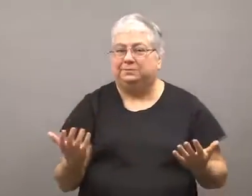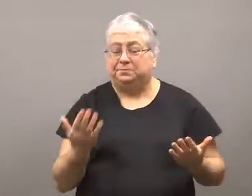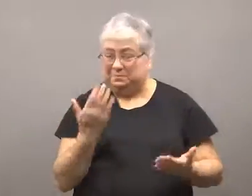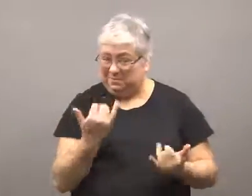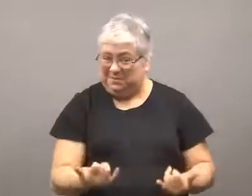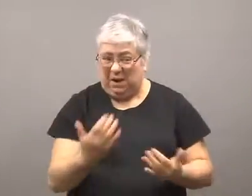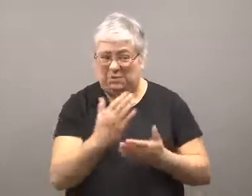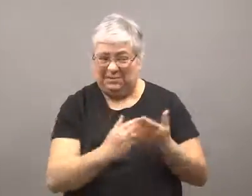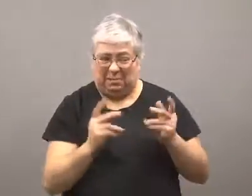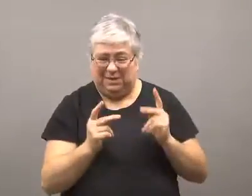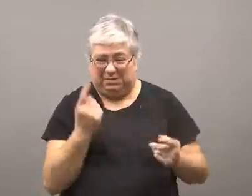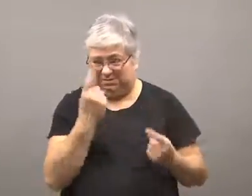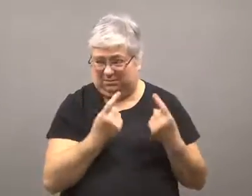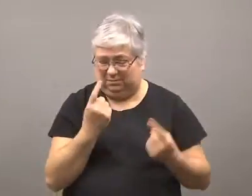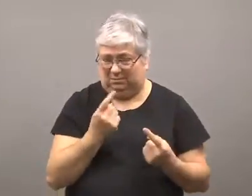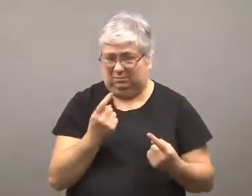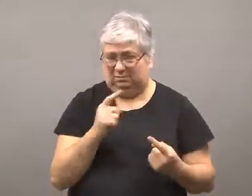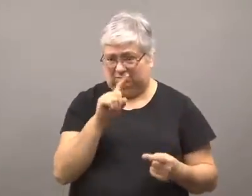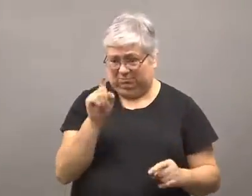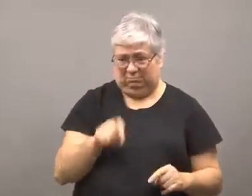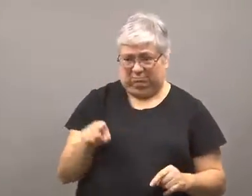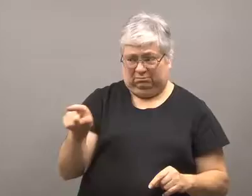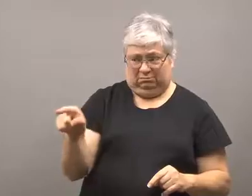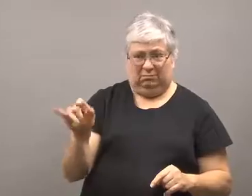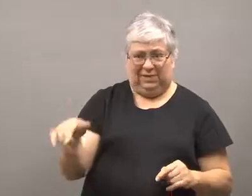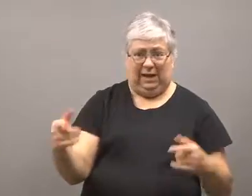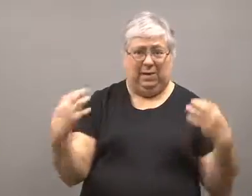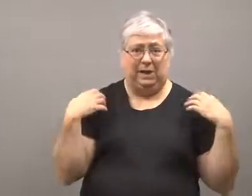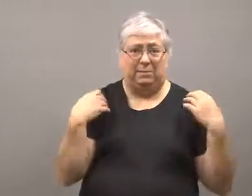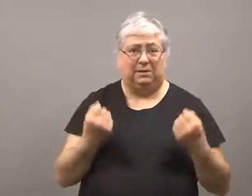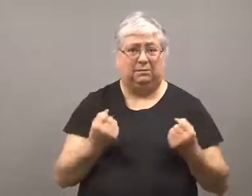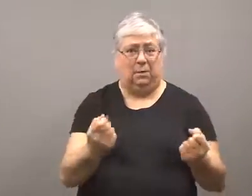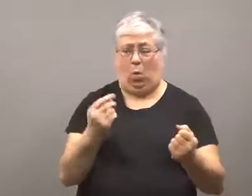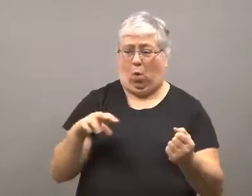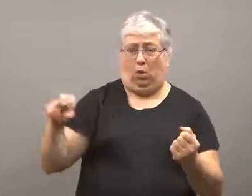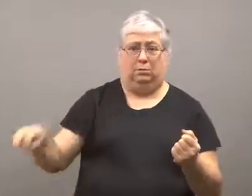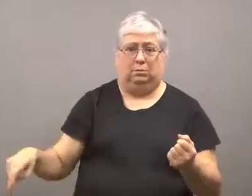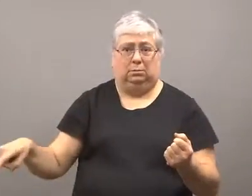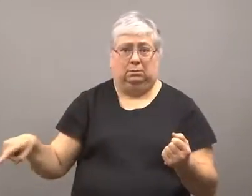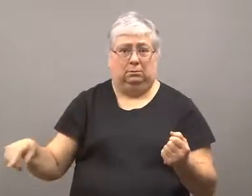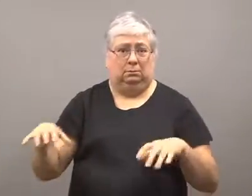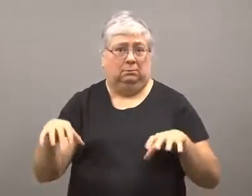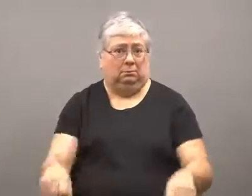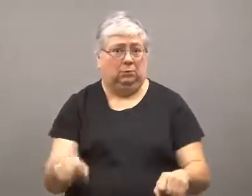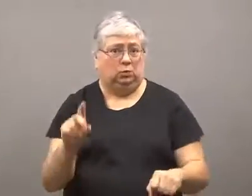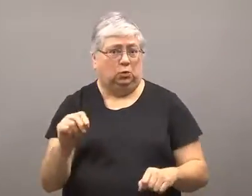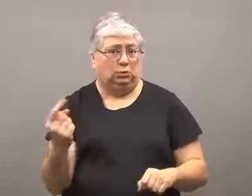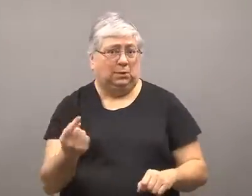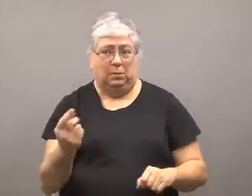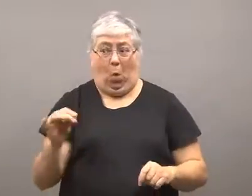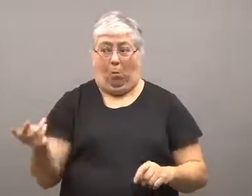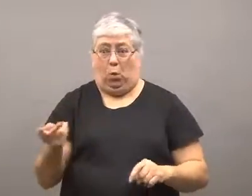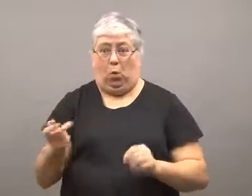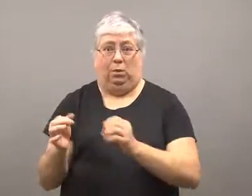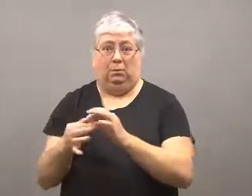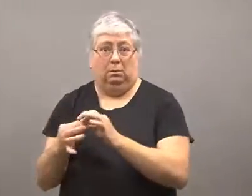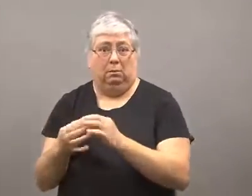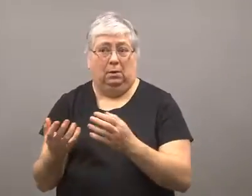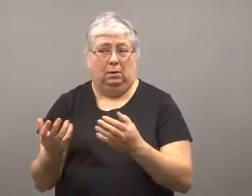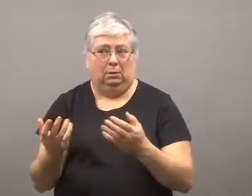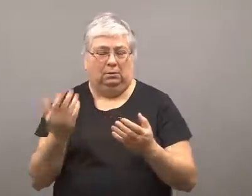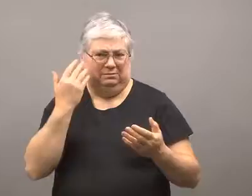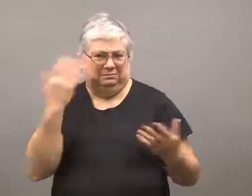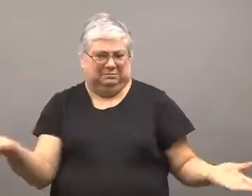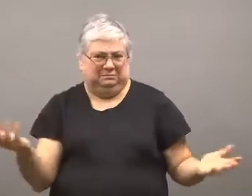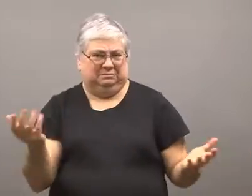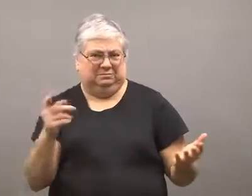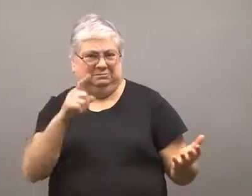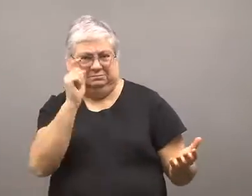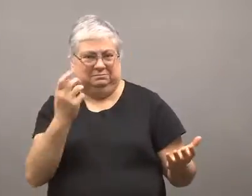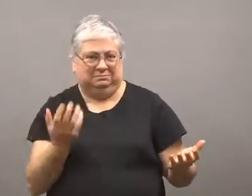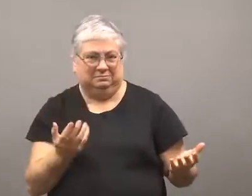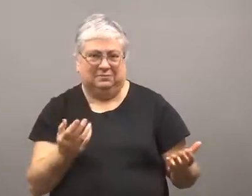Some wonder if the pilot or co-pilot, or both, did something to the plane.